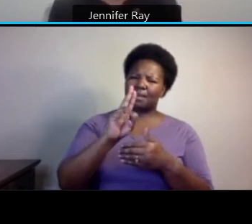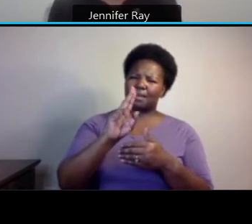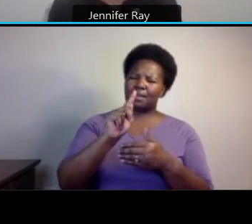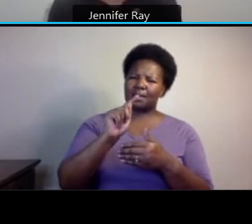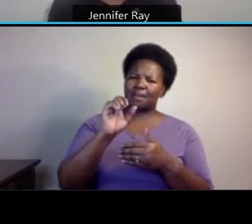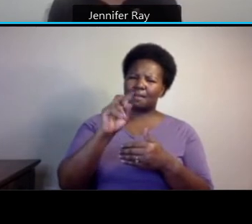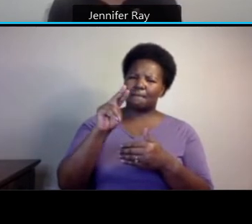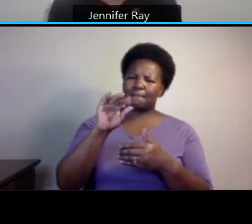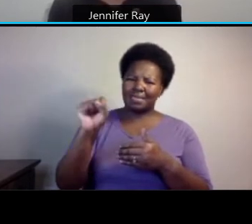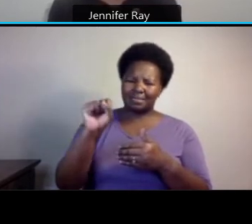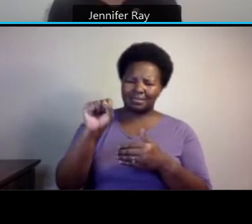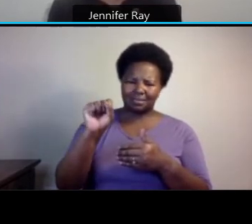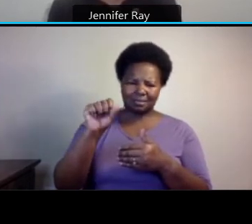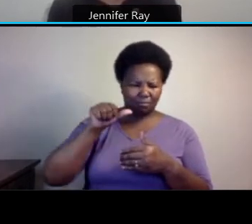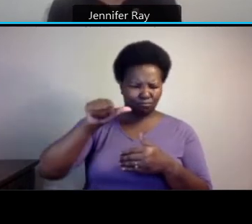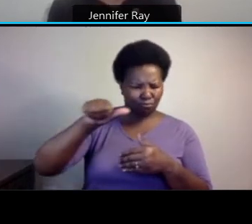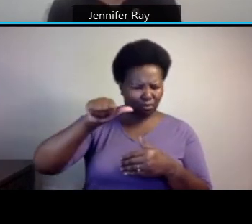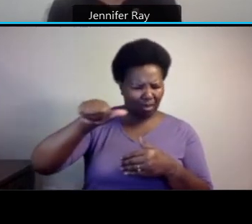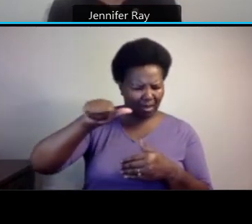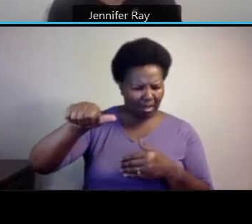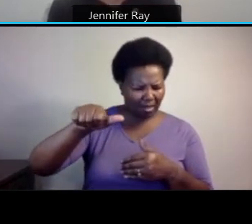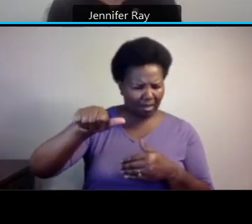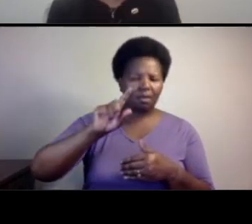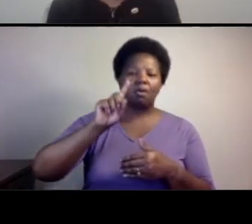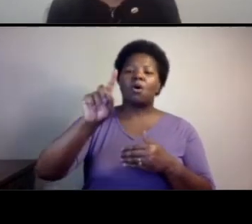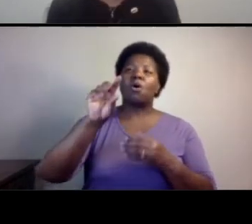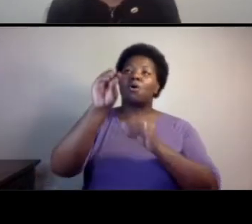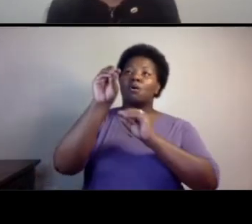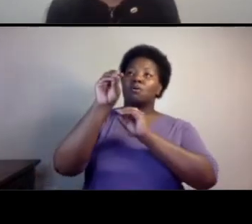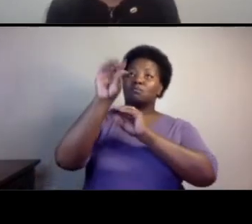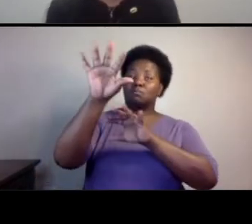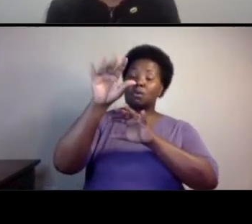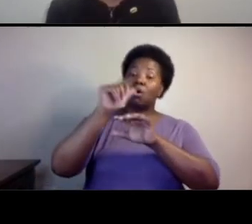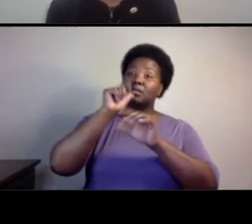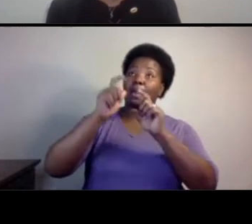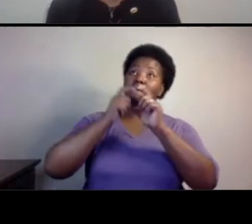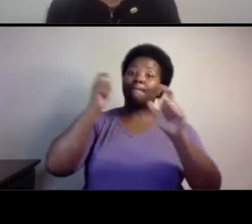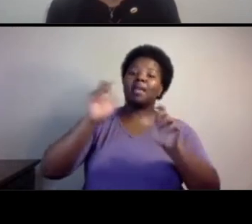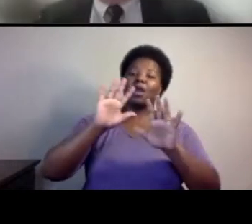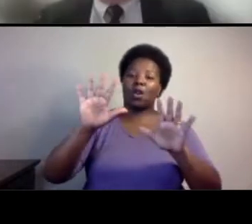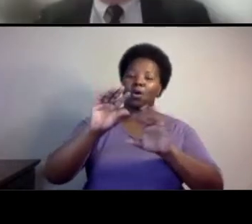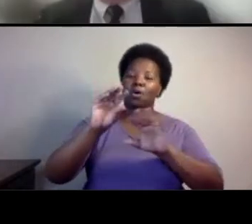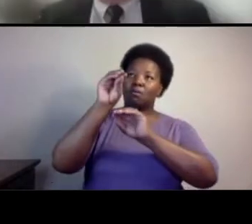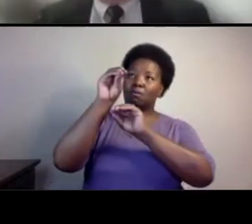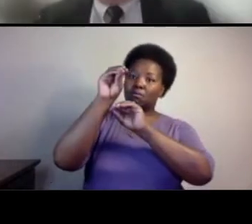there will be push buttons at all the crosswalks uh excessive they'll be accessible pedestrian